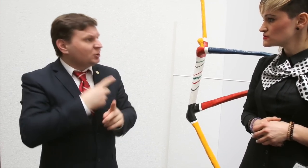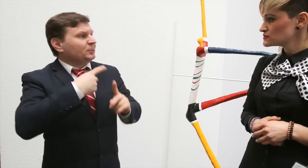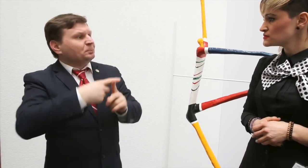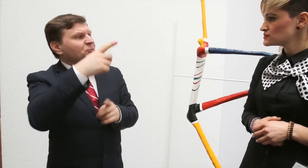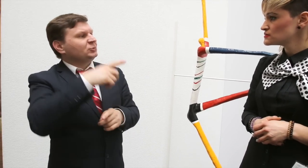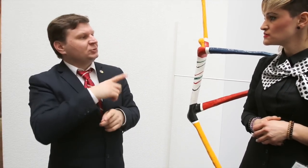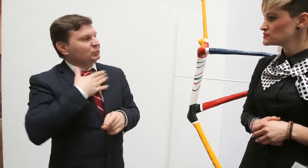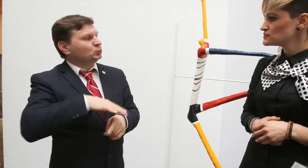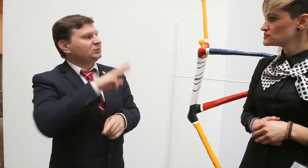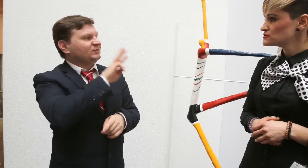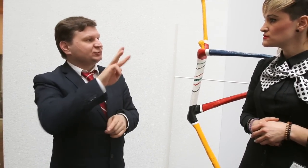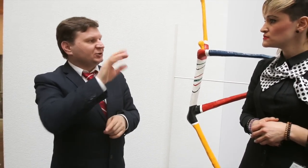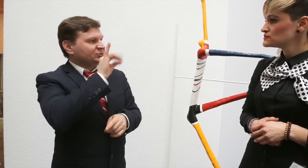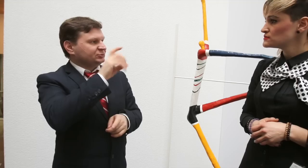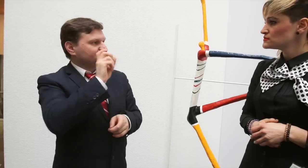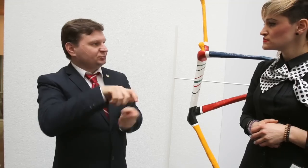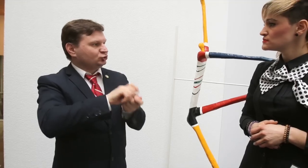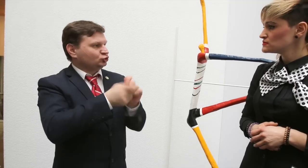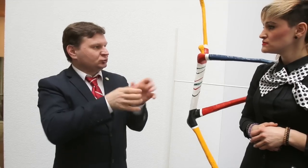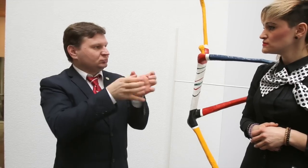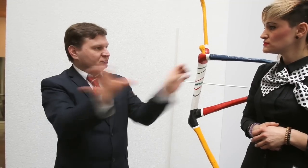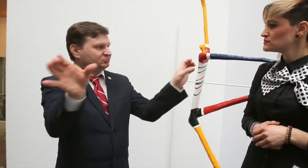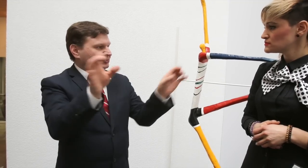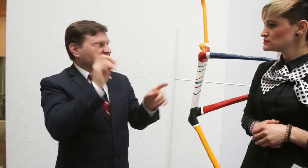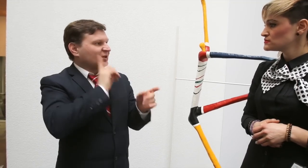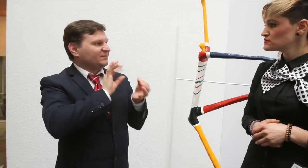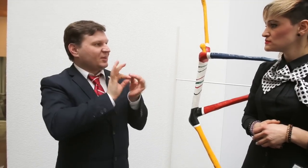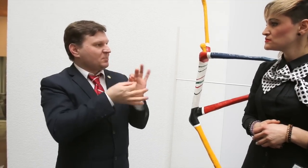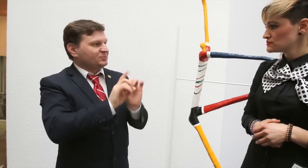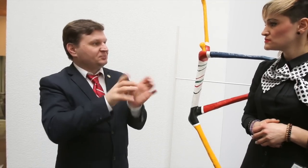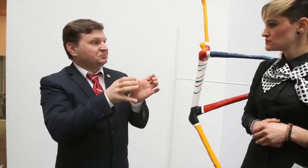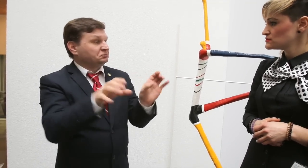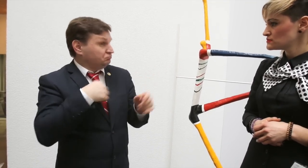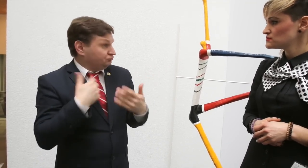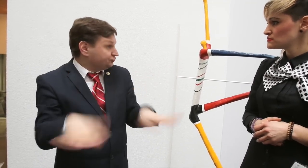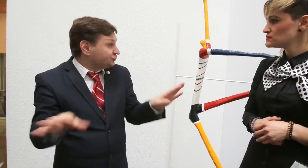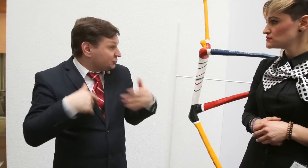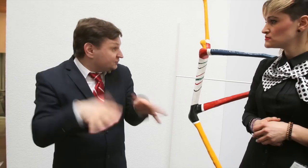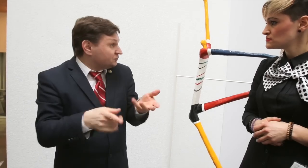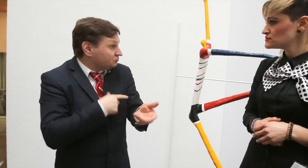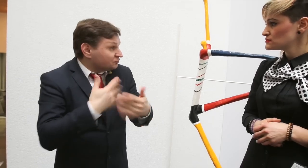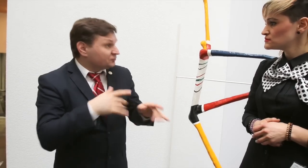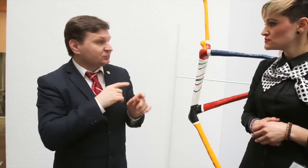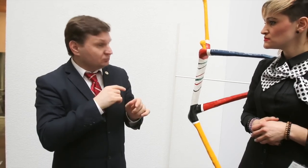parts, Deaflympics, and ICSD, with ICSD focused on the organization itself, and the Deaflympics for the Winter and Summer Games.